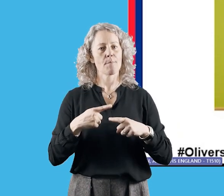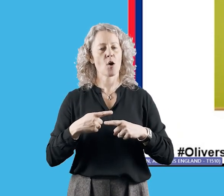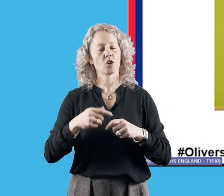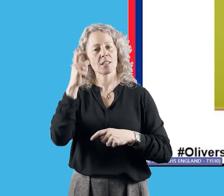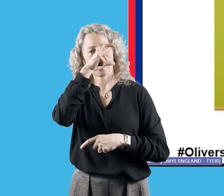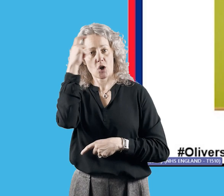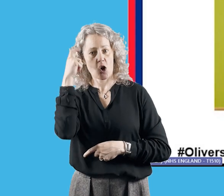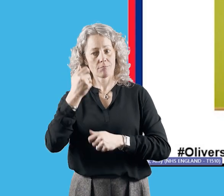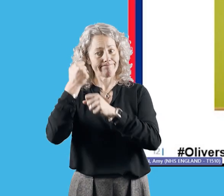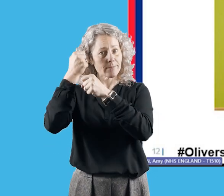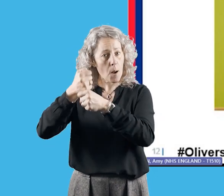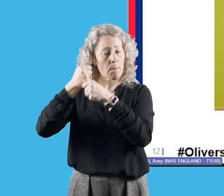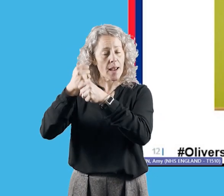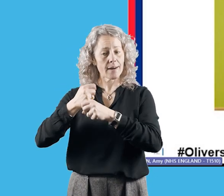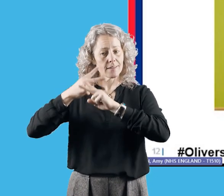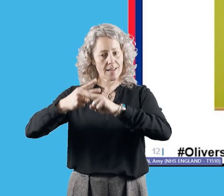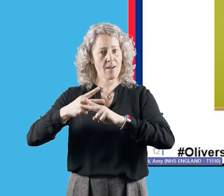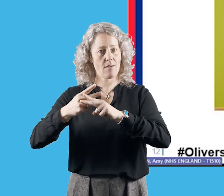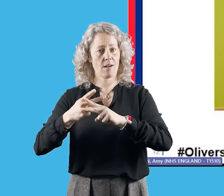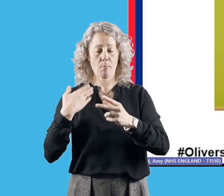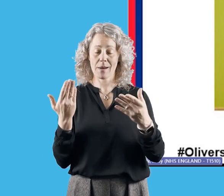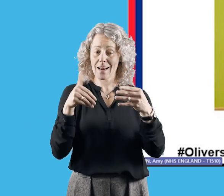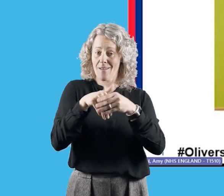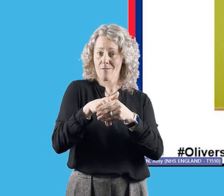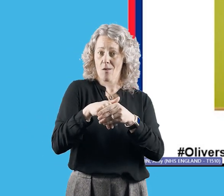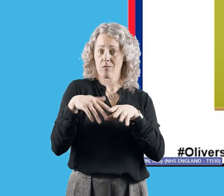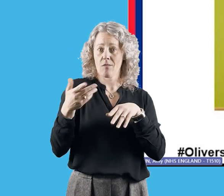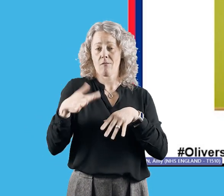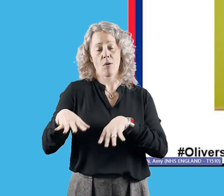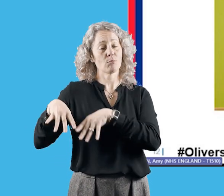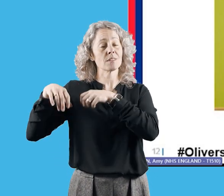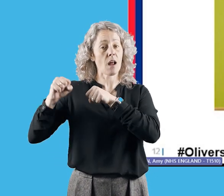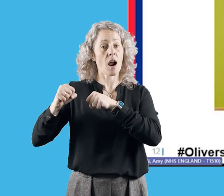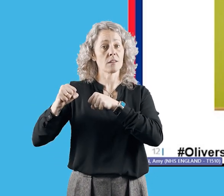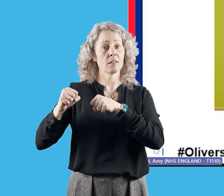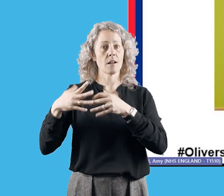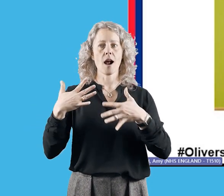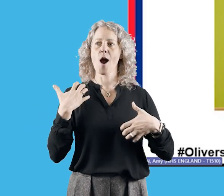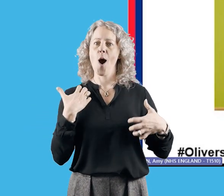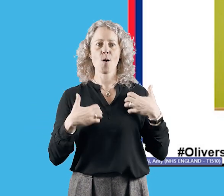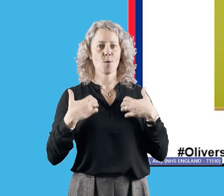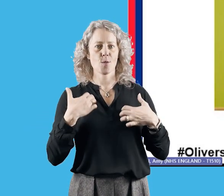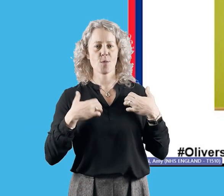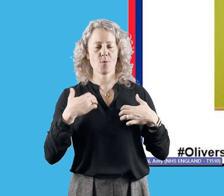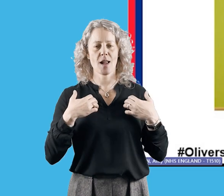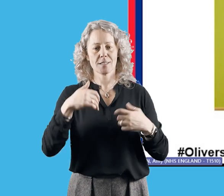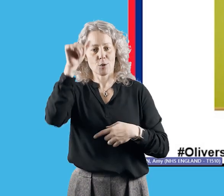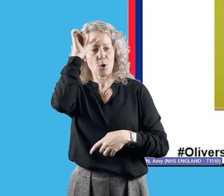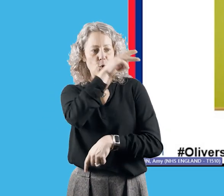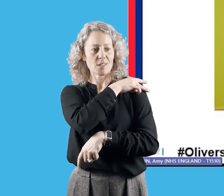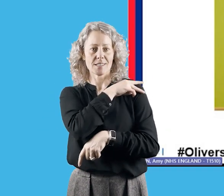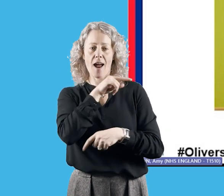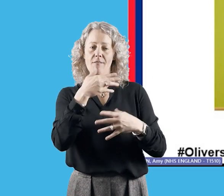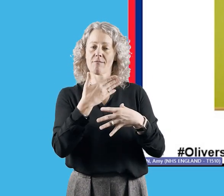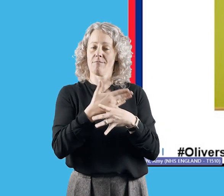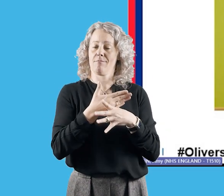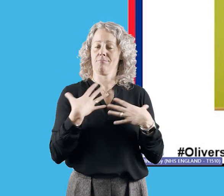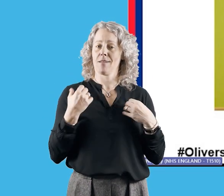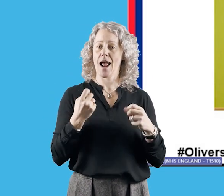carer. I have been involved in Oliver's training from the very beginning and I'm so thrilled to know staff working in health and